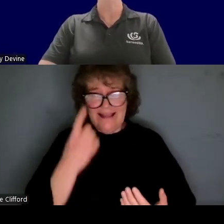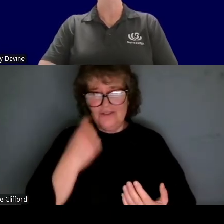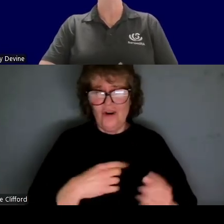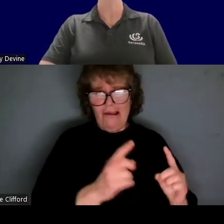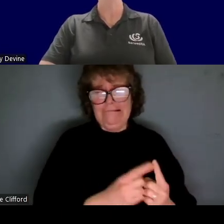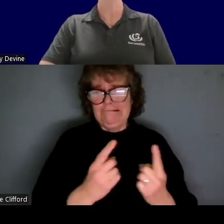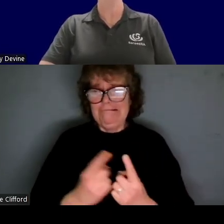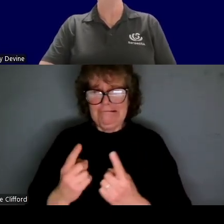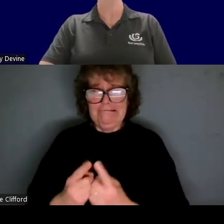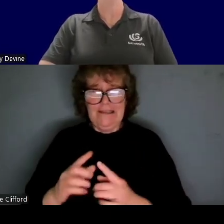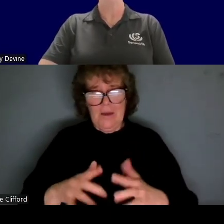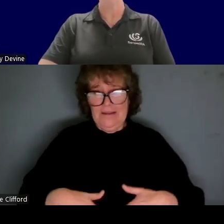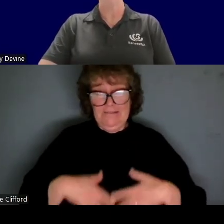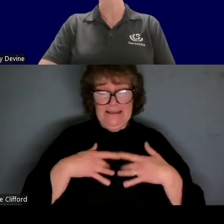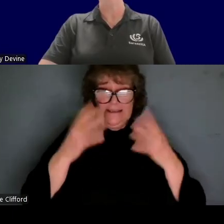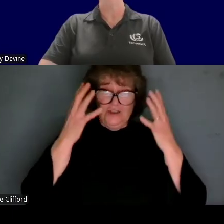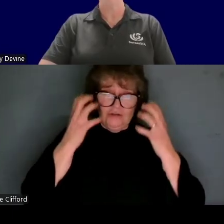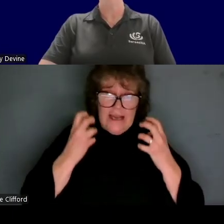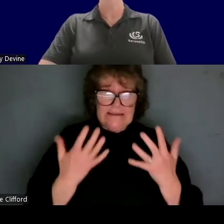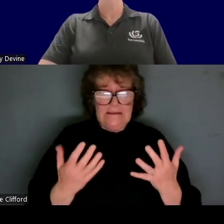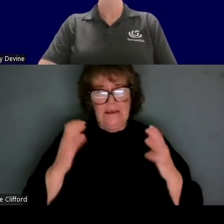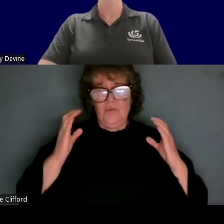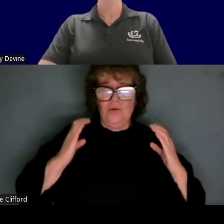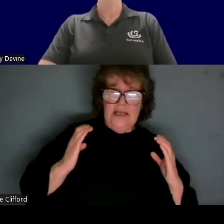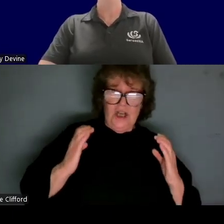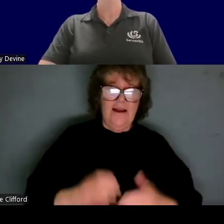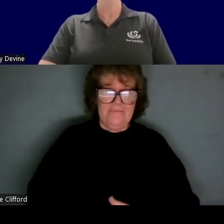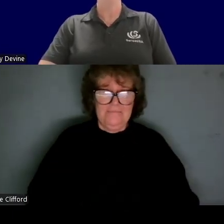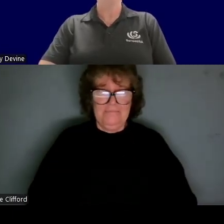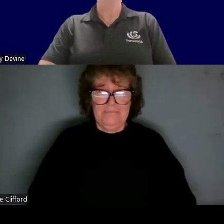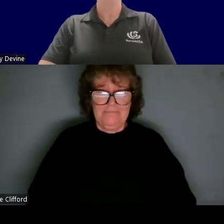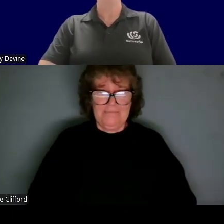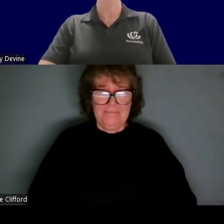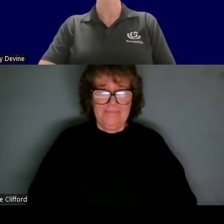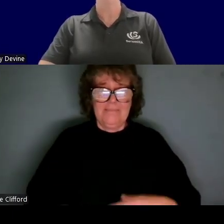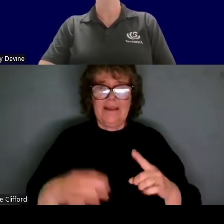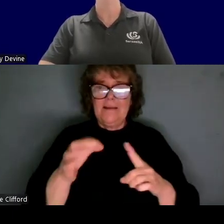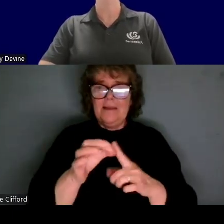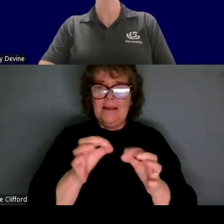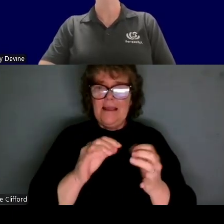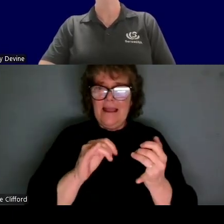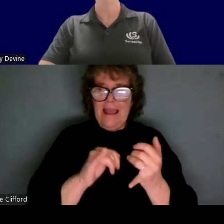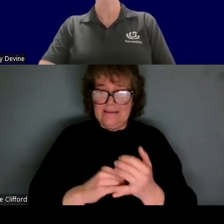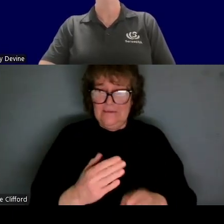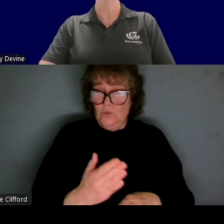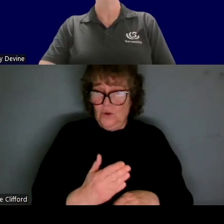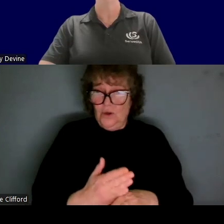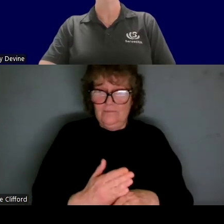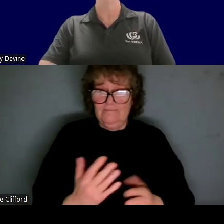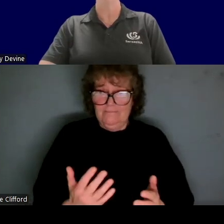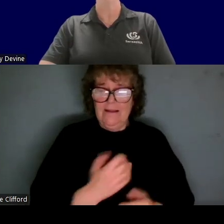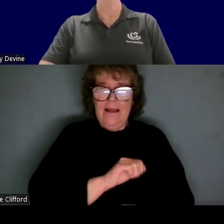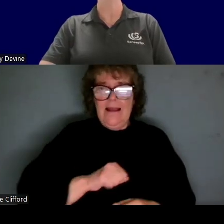feeling a little stressed and under pressure. As a PBS practitioner our job is to view their